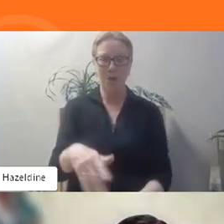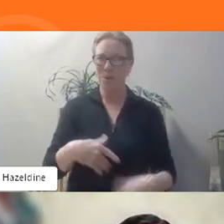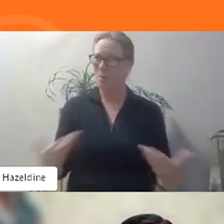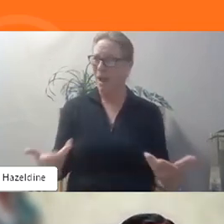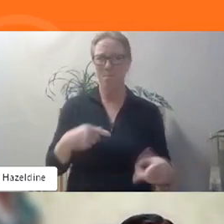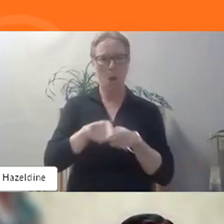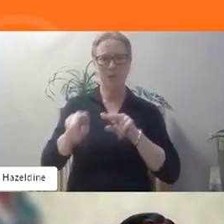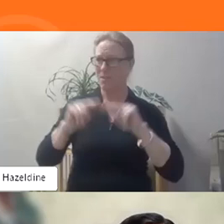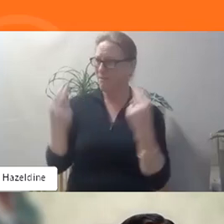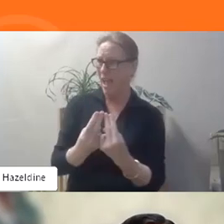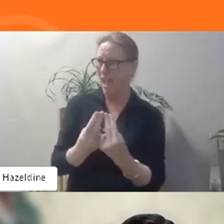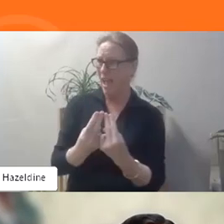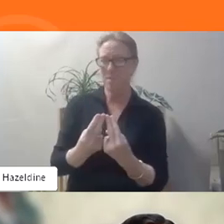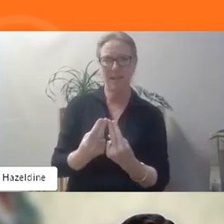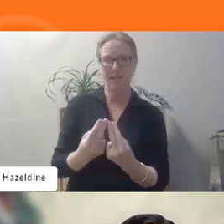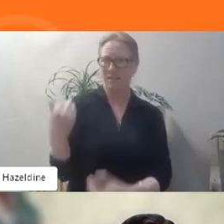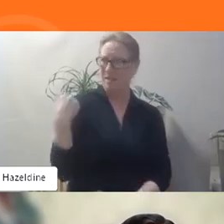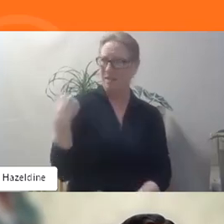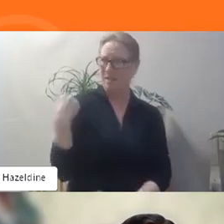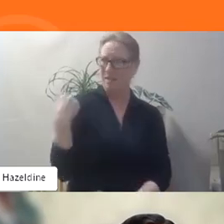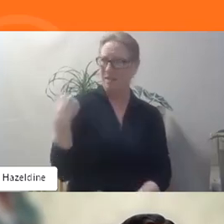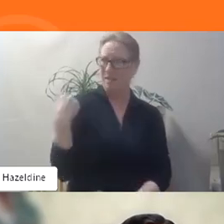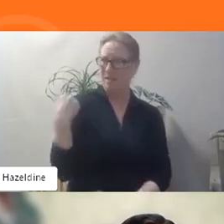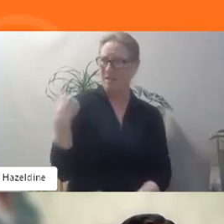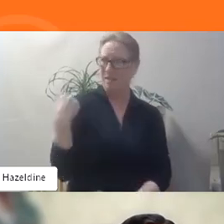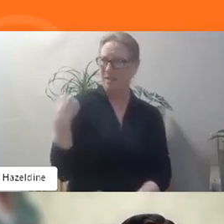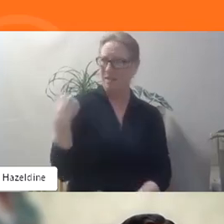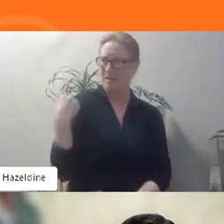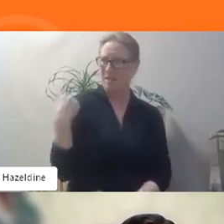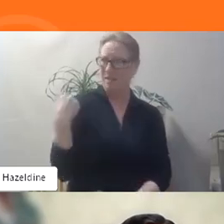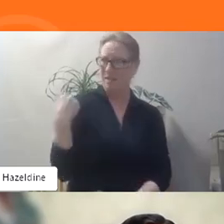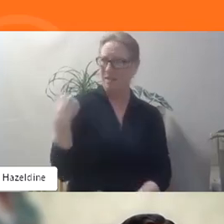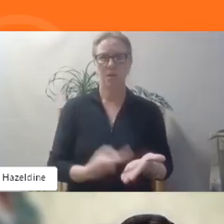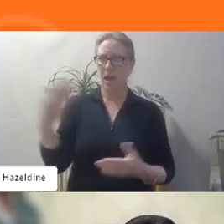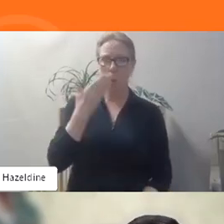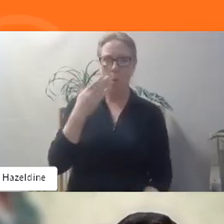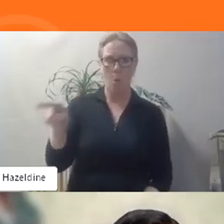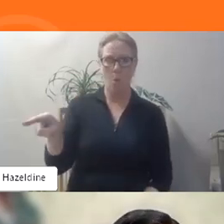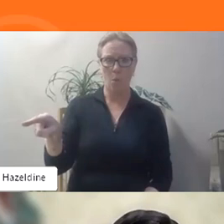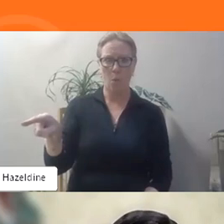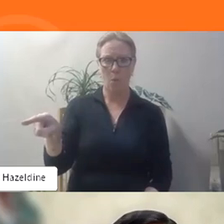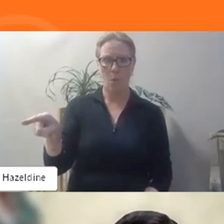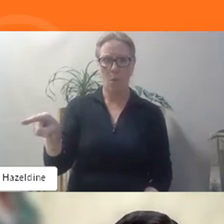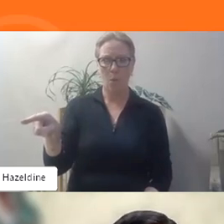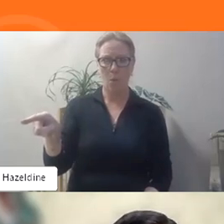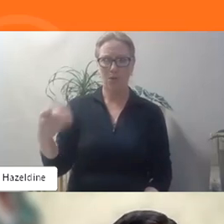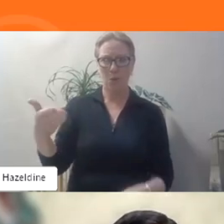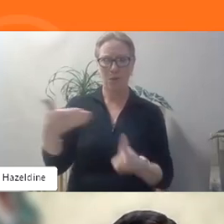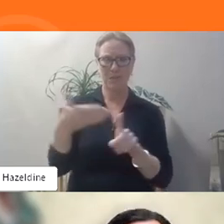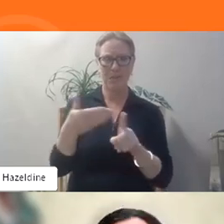who come to us have been referred to us by their school. So specific